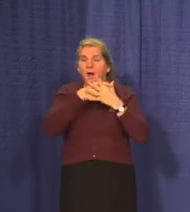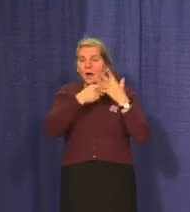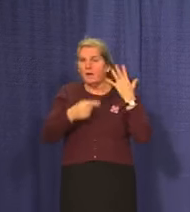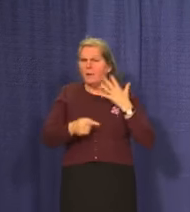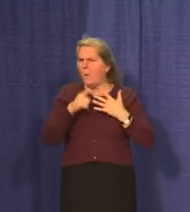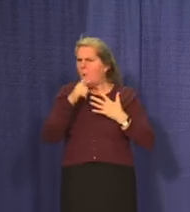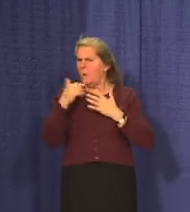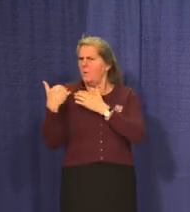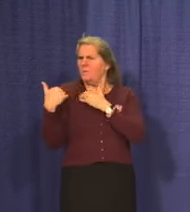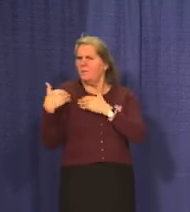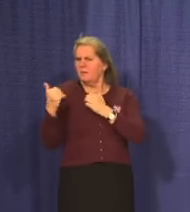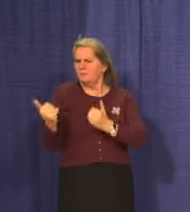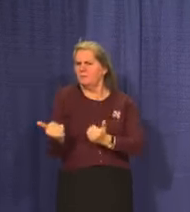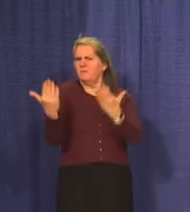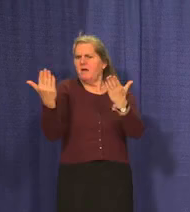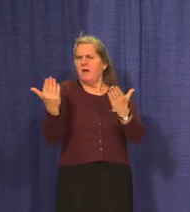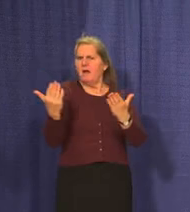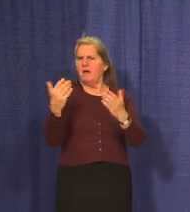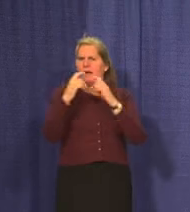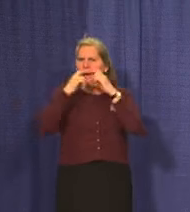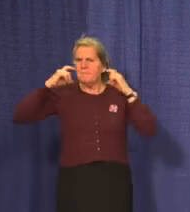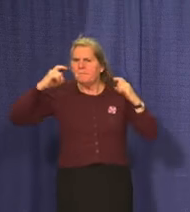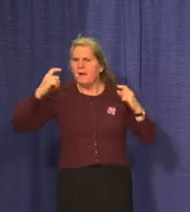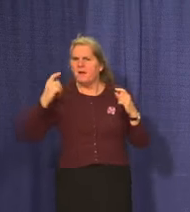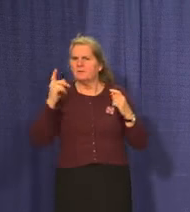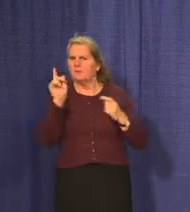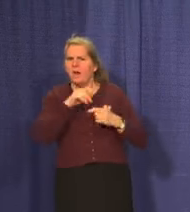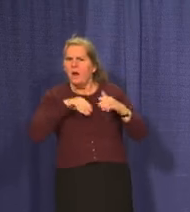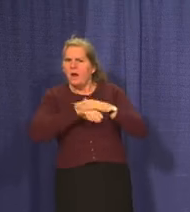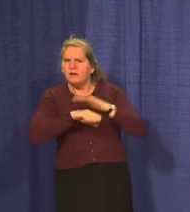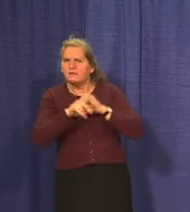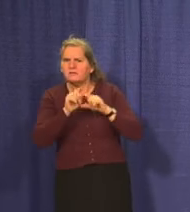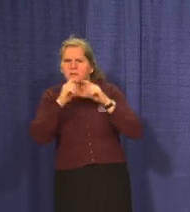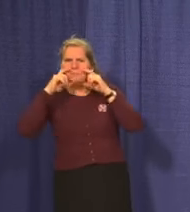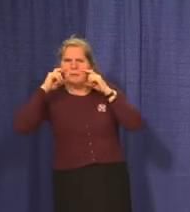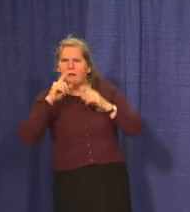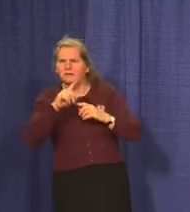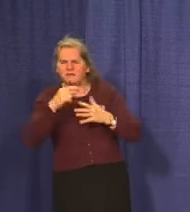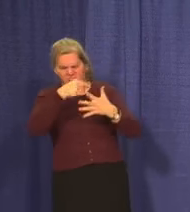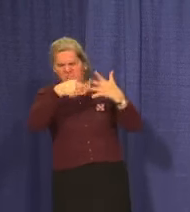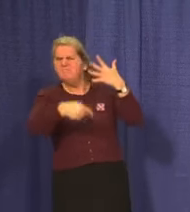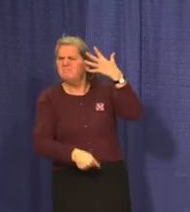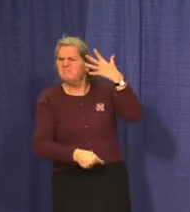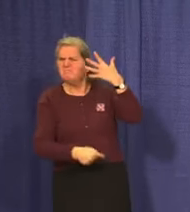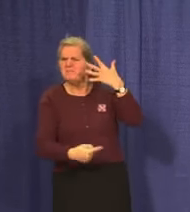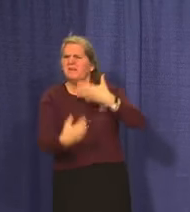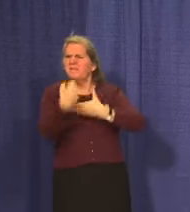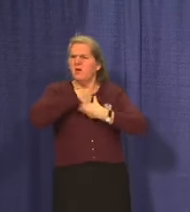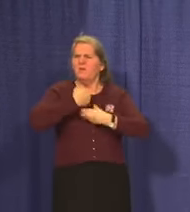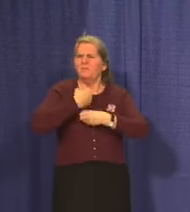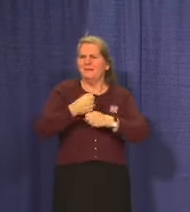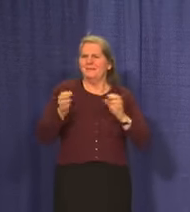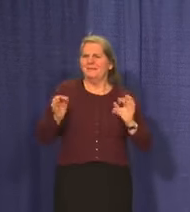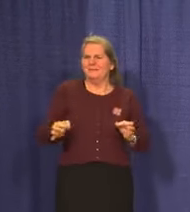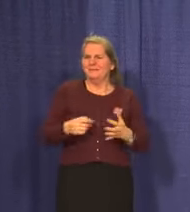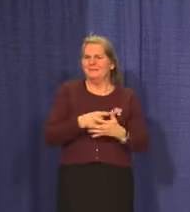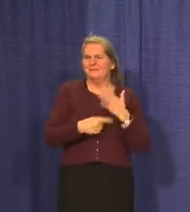RESTS THAT ACCESS? THERE ARE A NUMBER OF THOSE OTHER ISSUES AND WE KNOW THAT